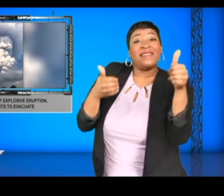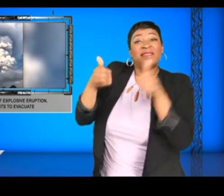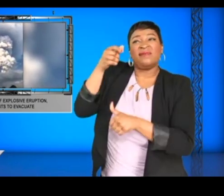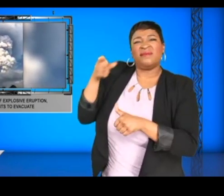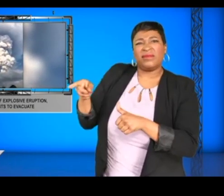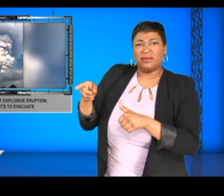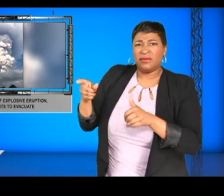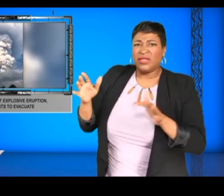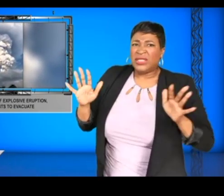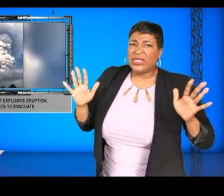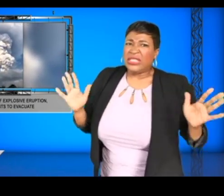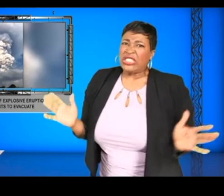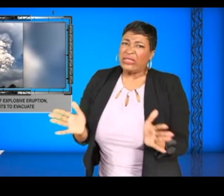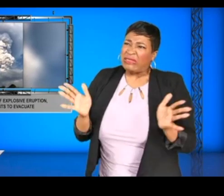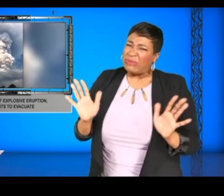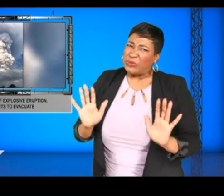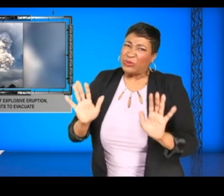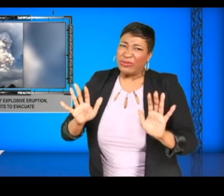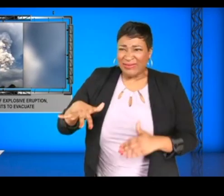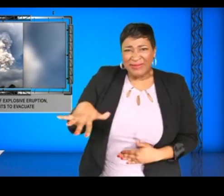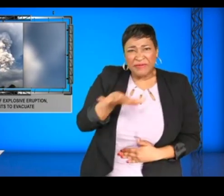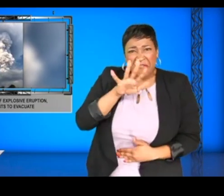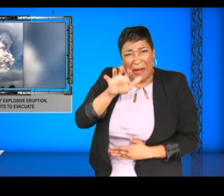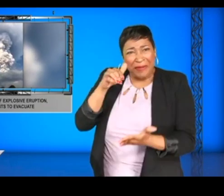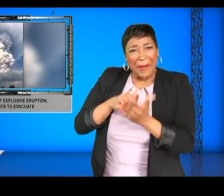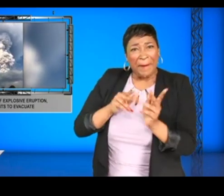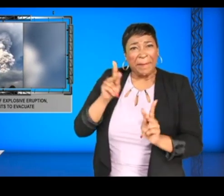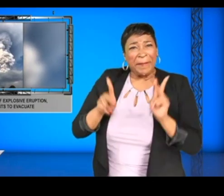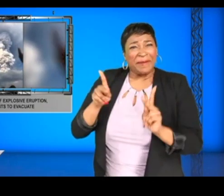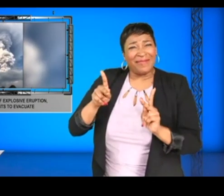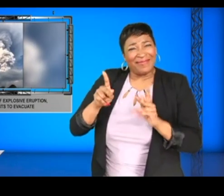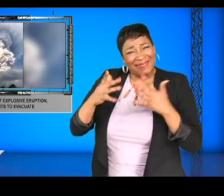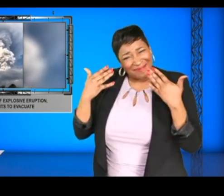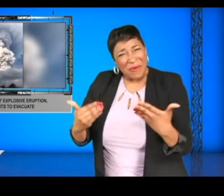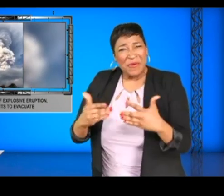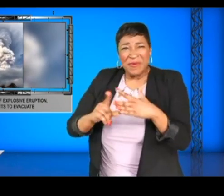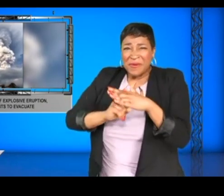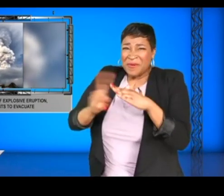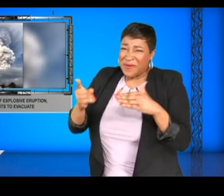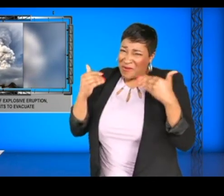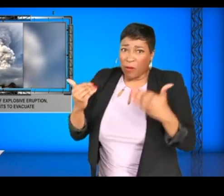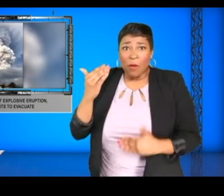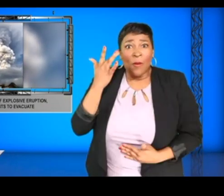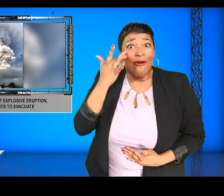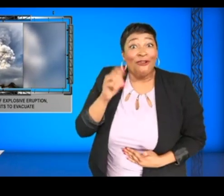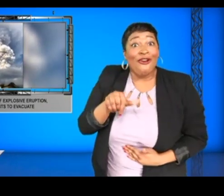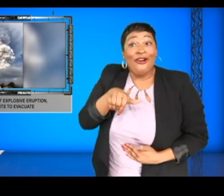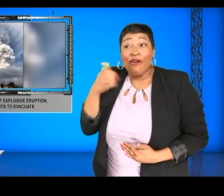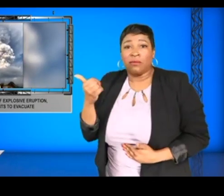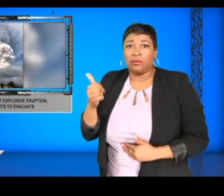Now Philippine authorities are urging a total evacuation of nearly half a million people